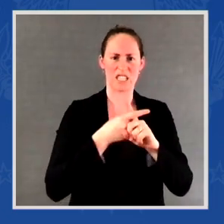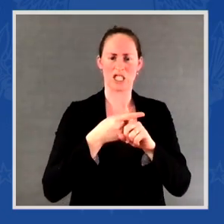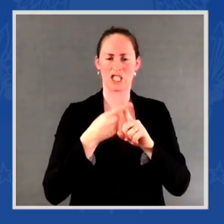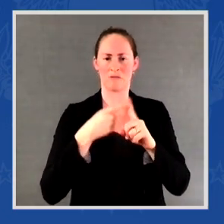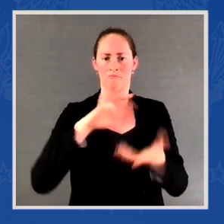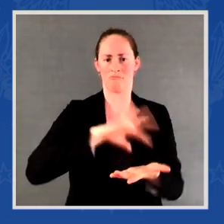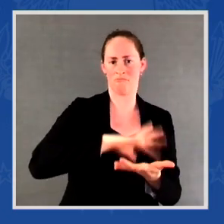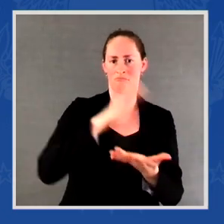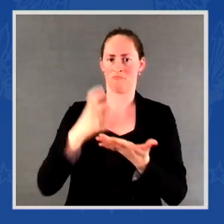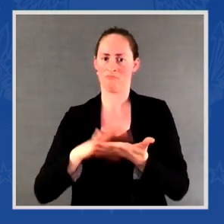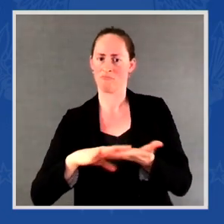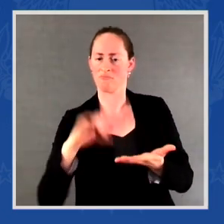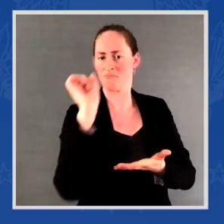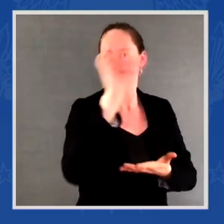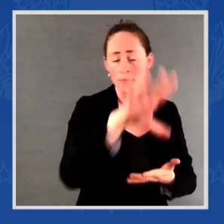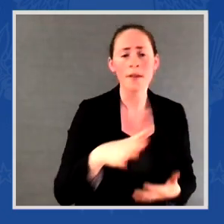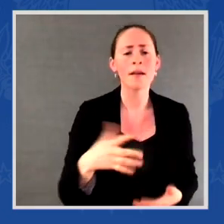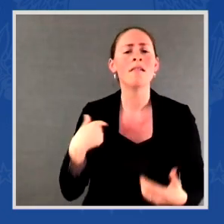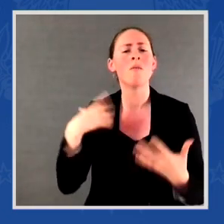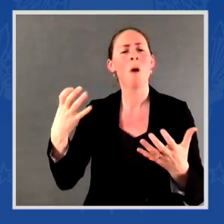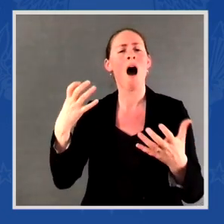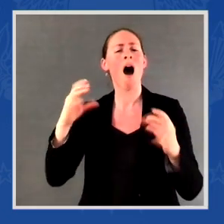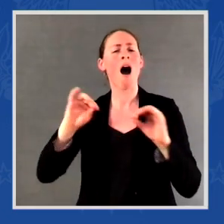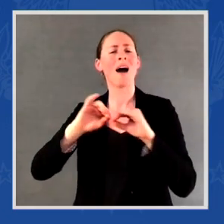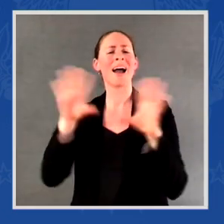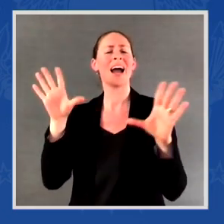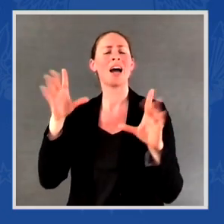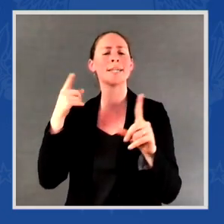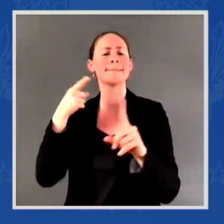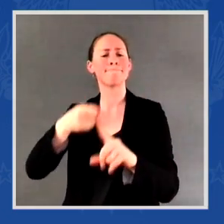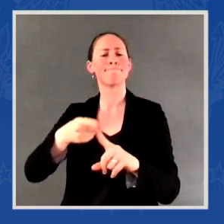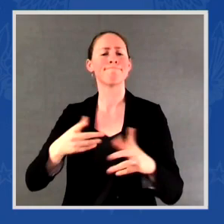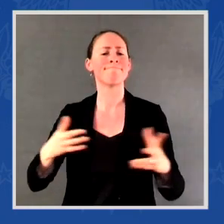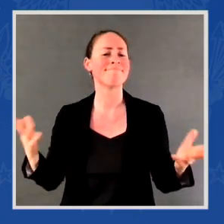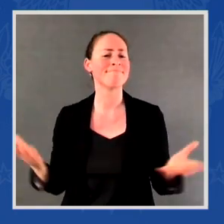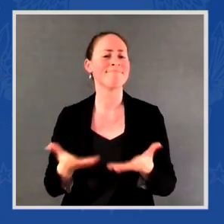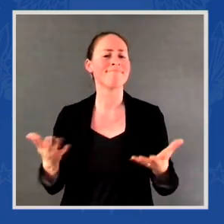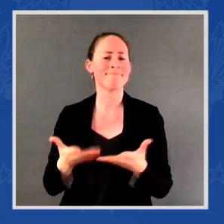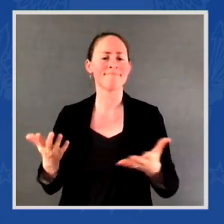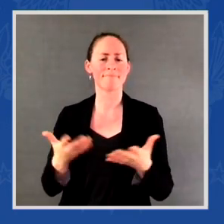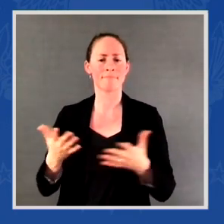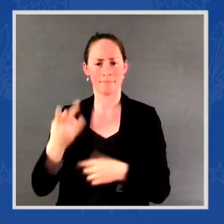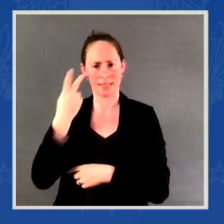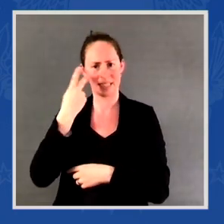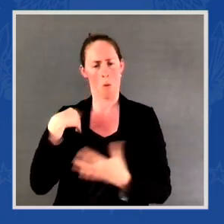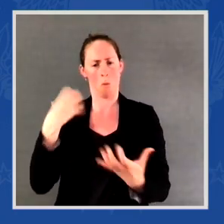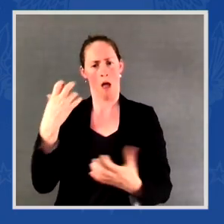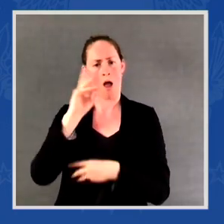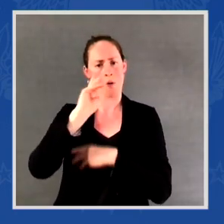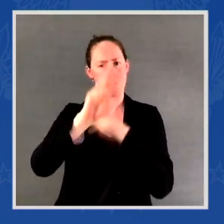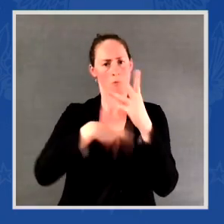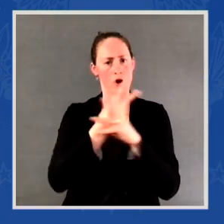The point being: I wanted the nation to reflect what you all reflect. Everyone in this room, there's everything -- you --